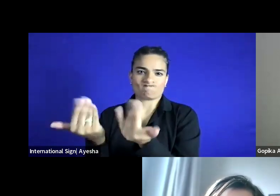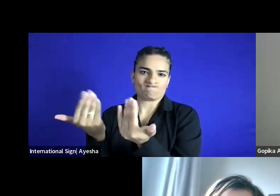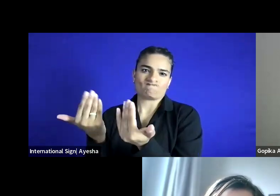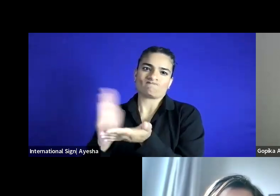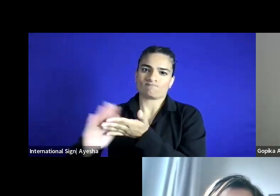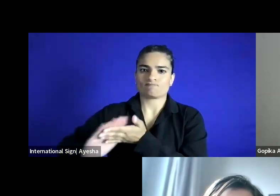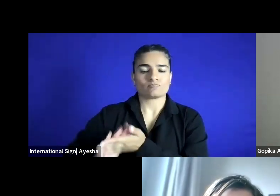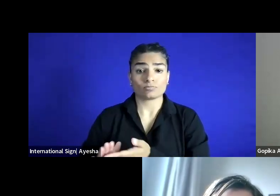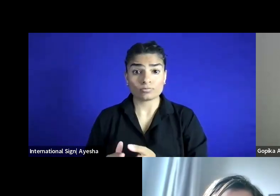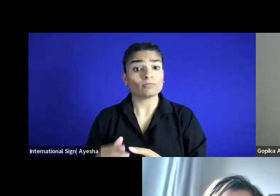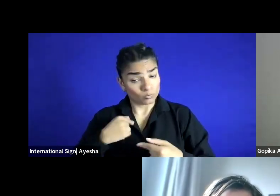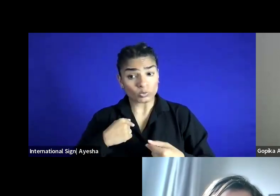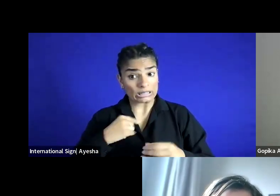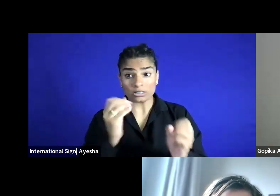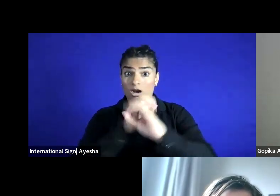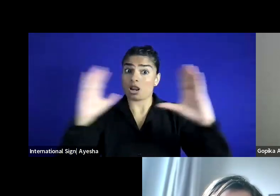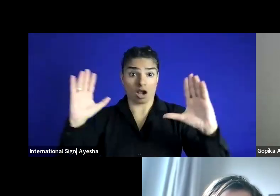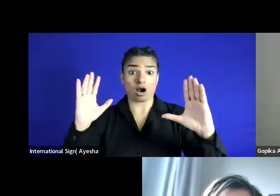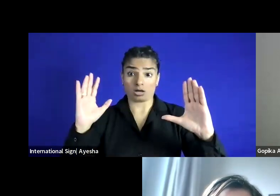But also knowing that,